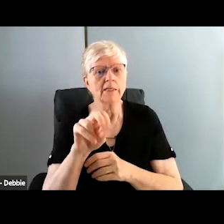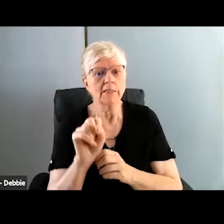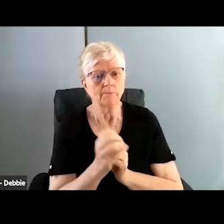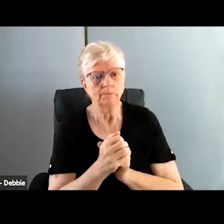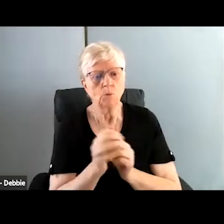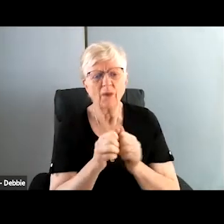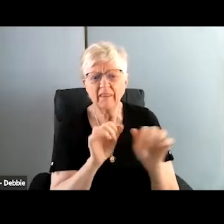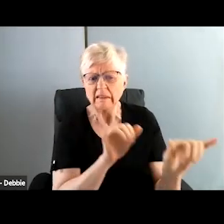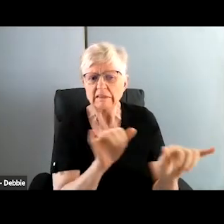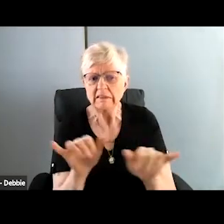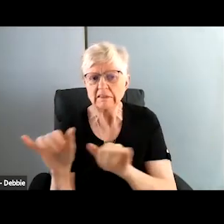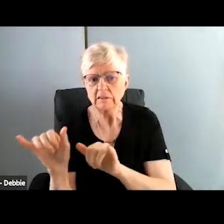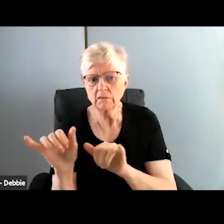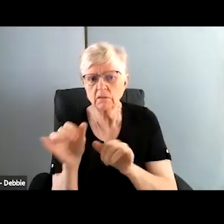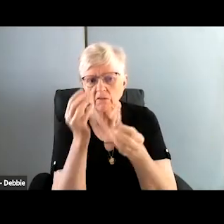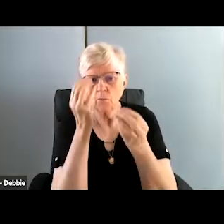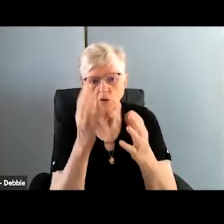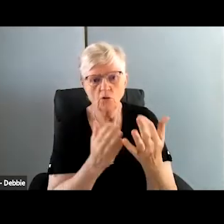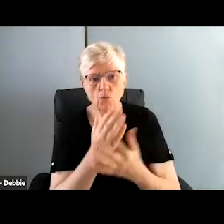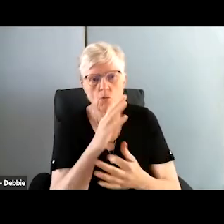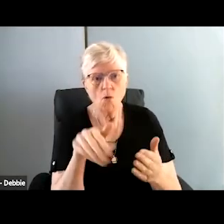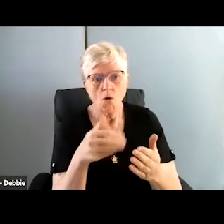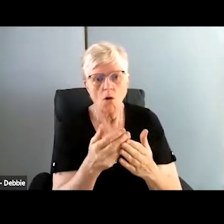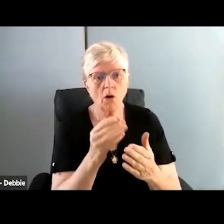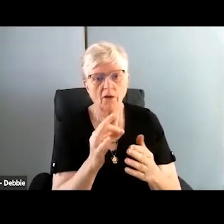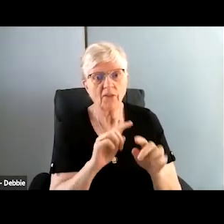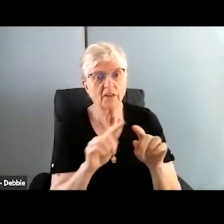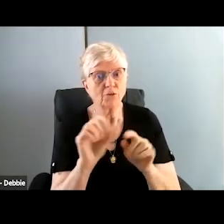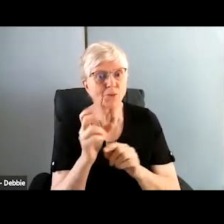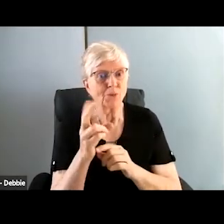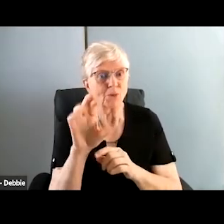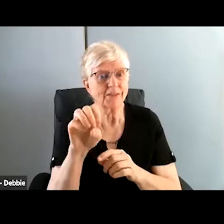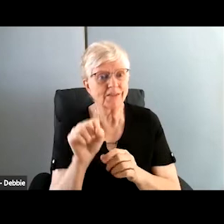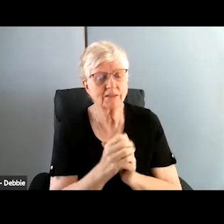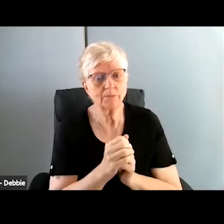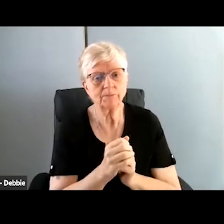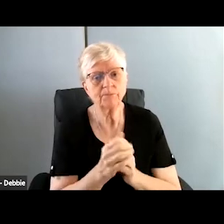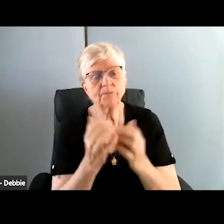OKAY. OKAY. TURNING NEXT TO HOW FACE TURNING NEXT TO HOW FACE MASKS AFFECT COMMUNICATION, I THINK